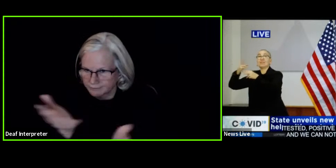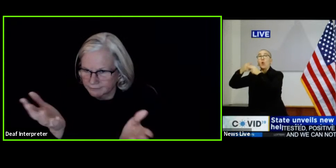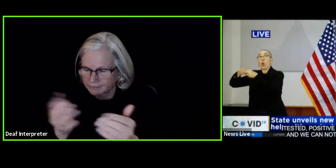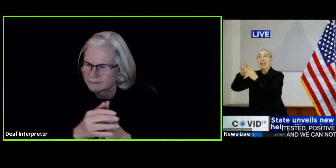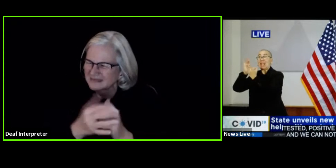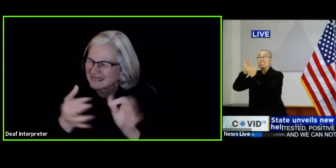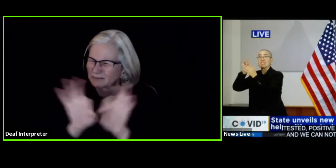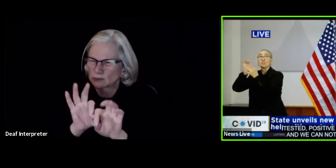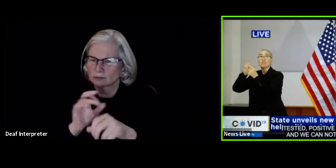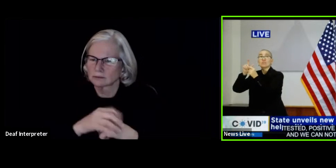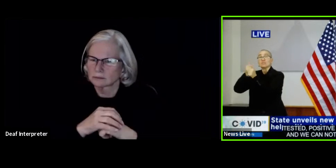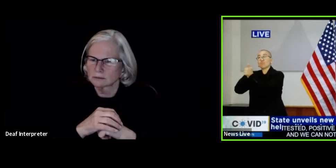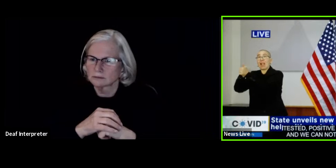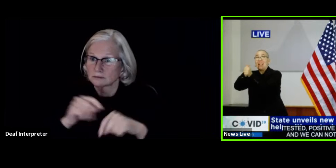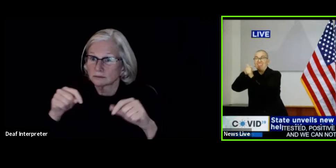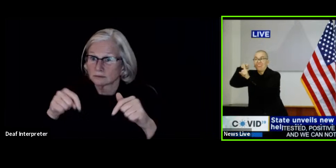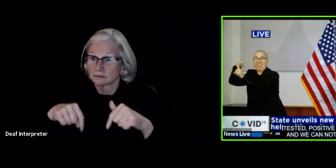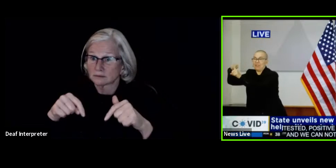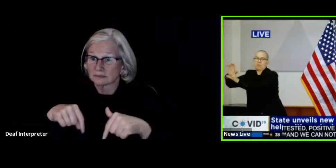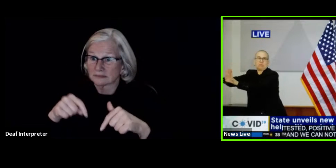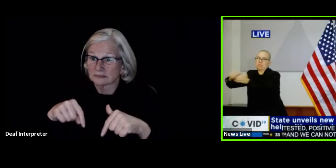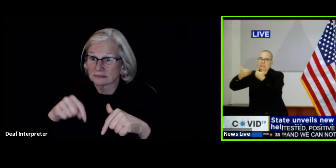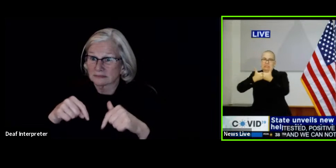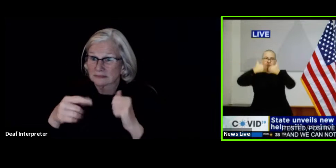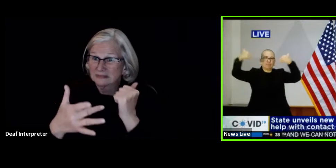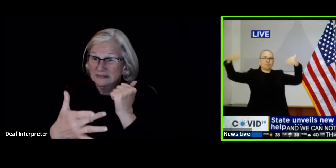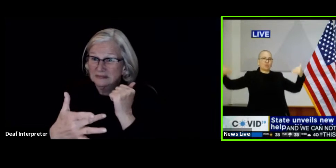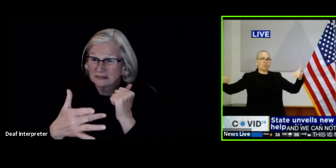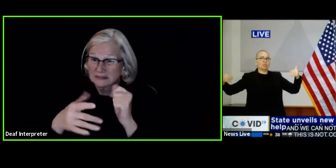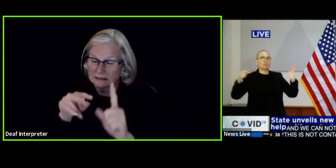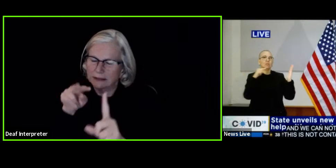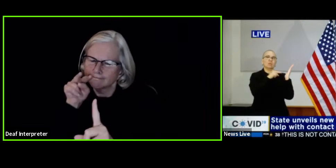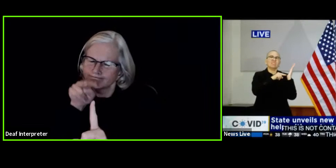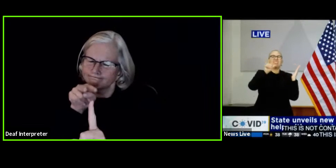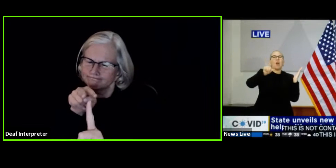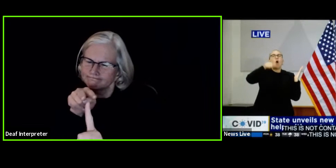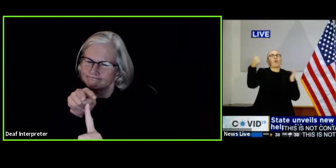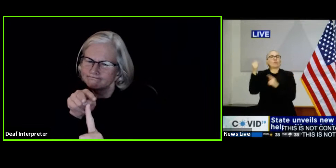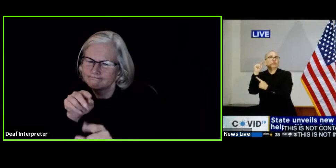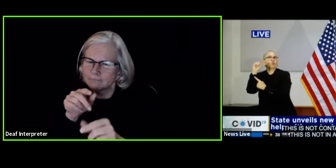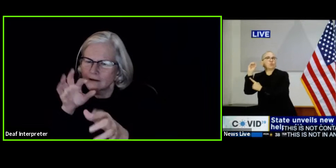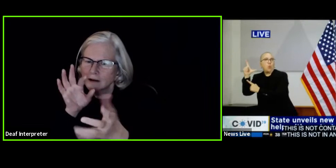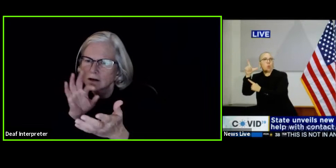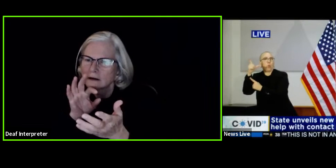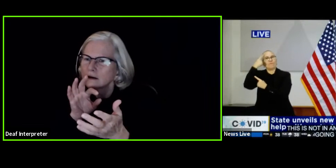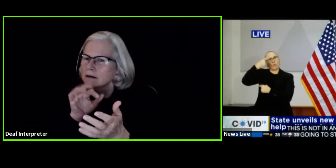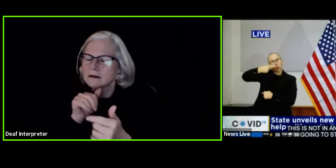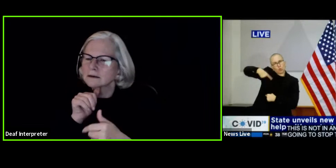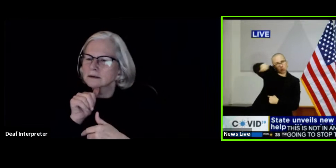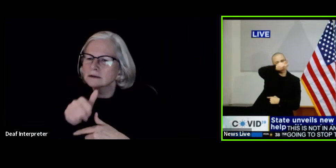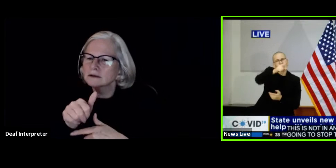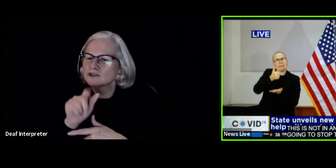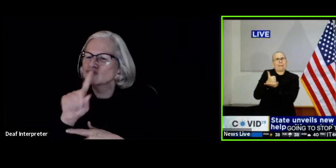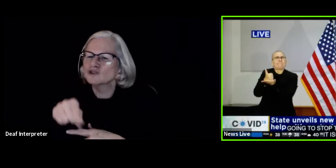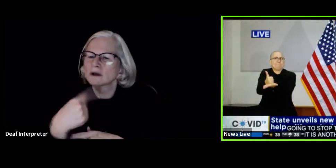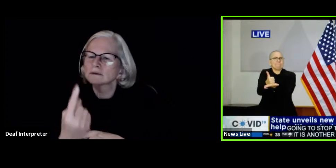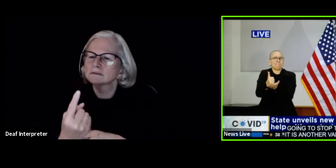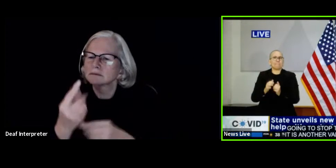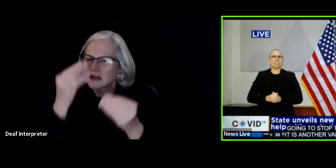IT'S ANOTHER VALUABLE TOOL THAT HELPS US DO THAT. AND I'D JUST LIKE TO SAY. THE WORK THAT'S BEING DONE BY NON-PROFITS,